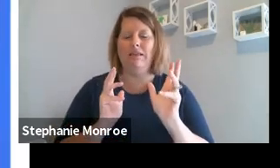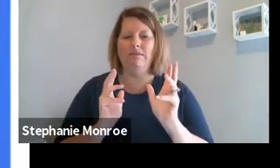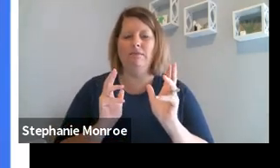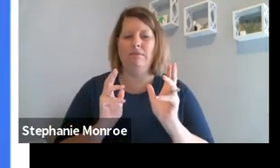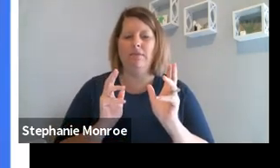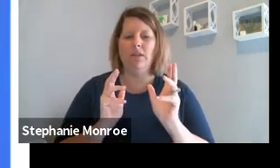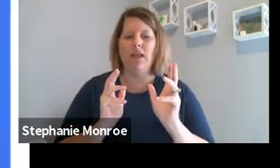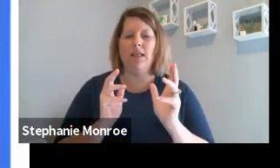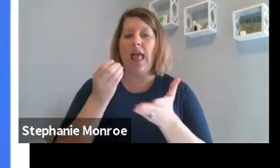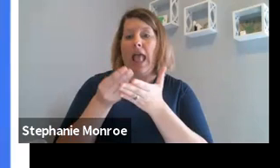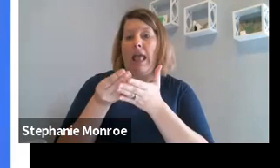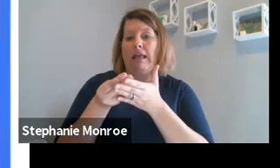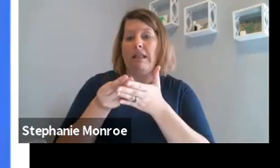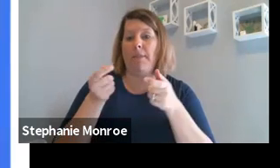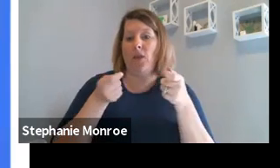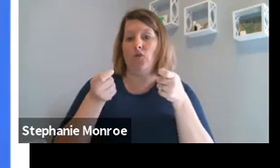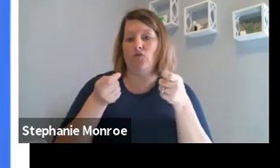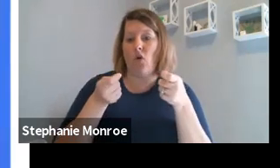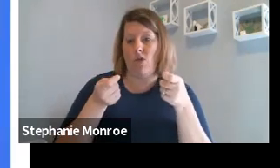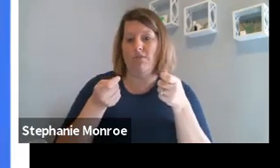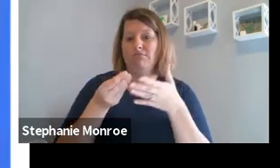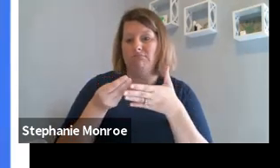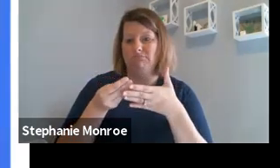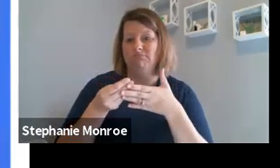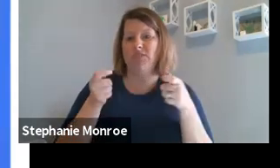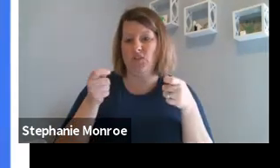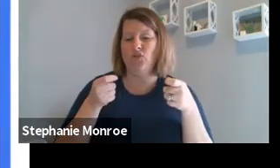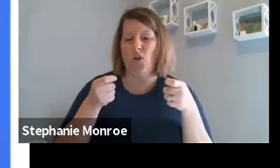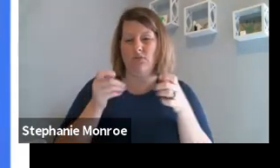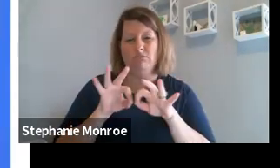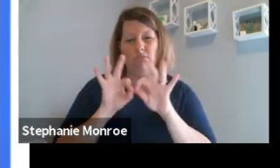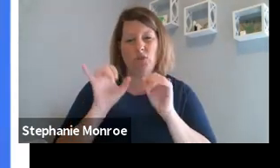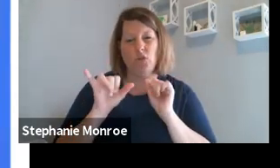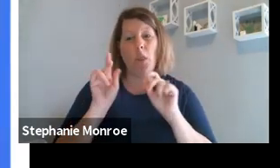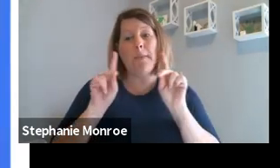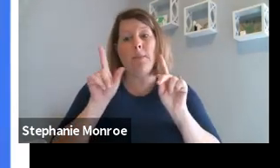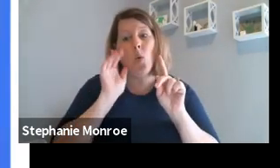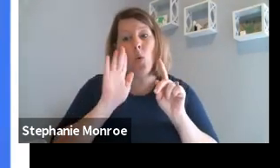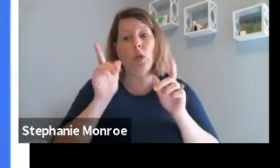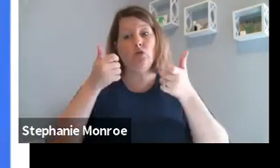control and exploitation plays a big role, because there are individuals who would try purposely